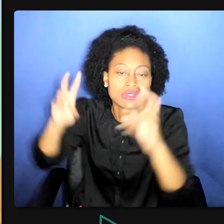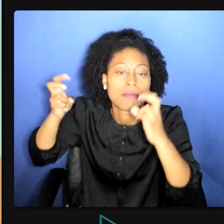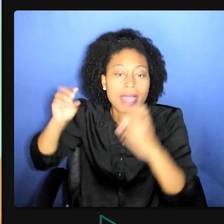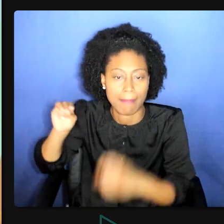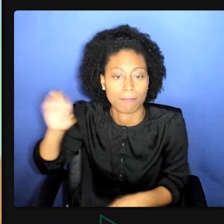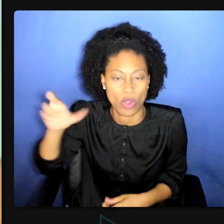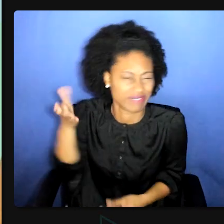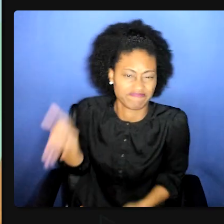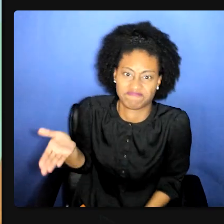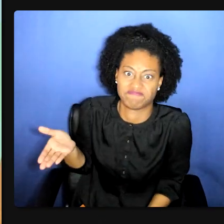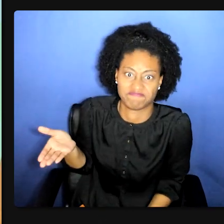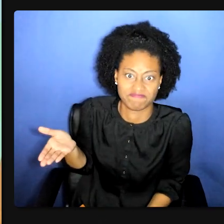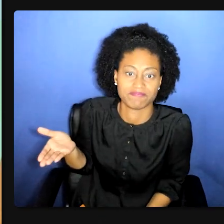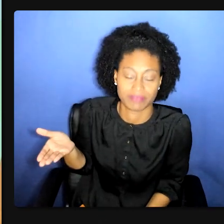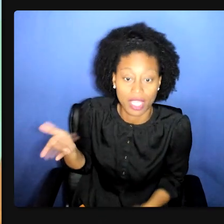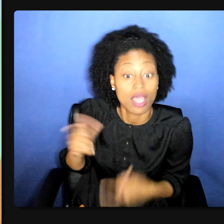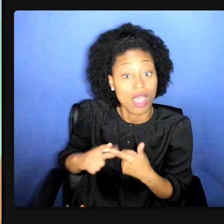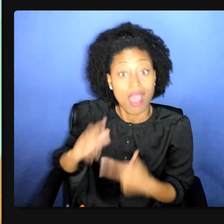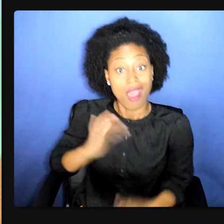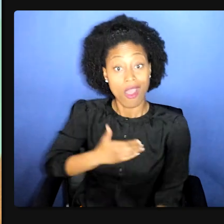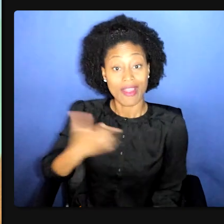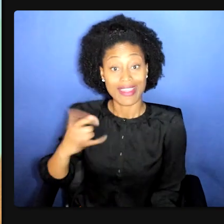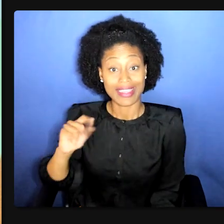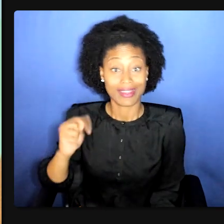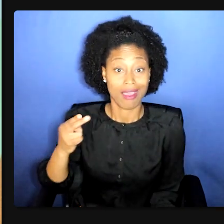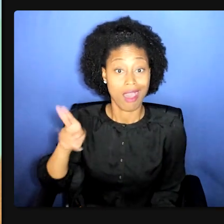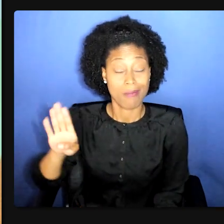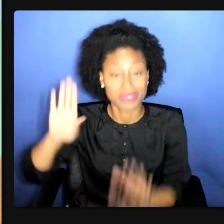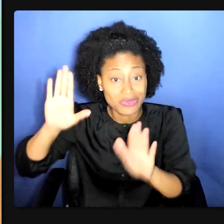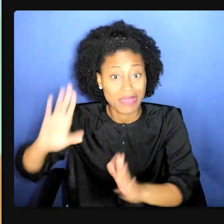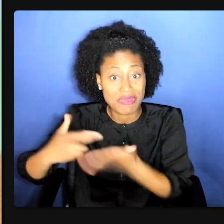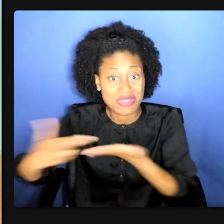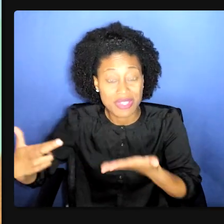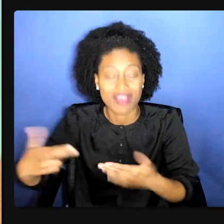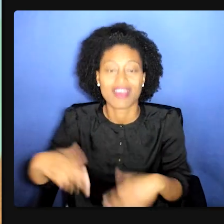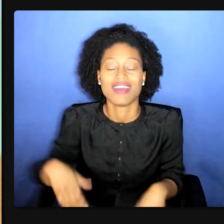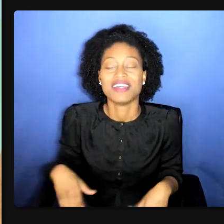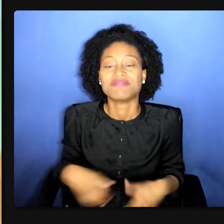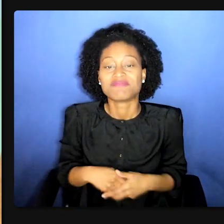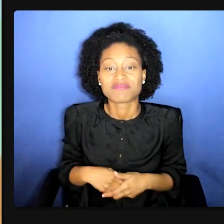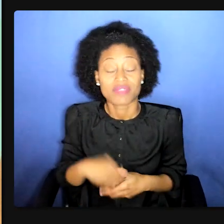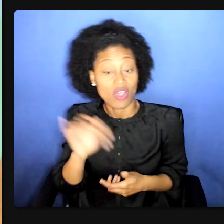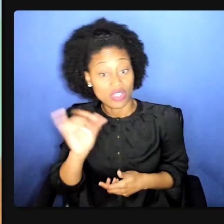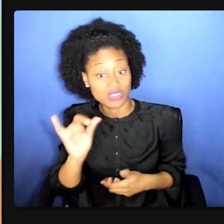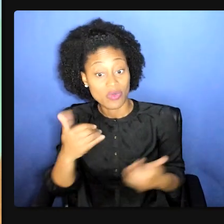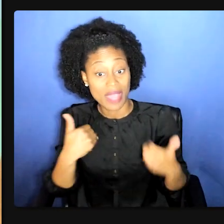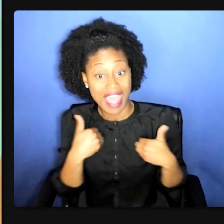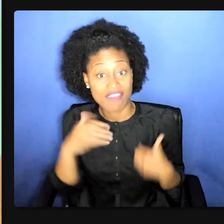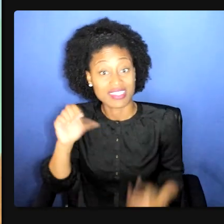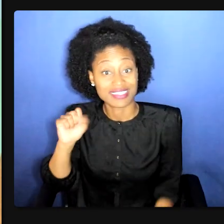so our github is always a great resource beyond that we have a hollow developer slack it's a